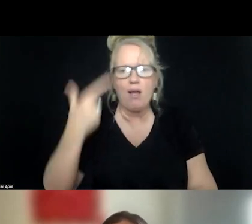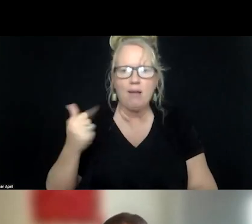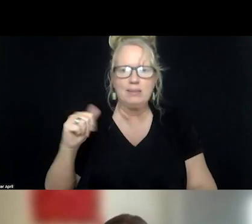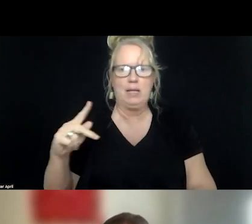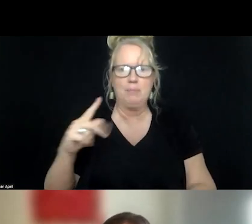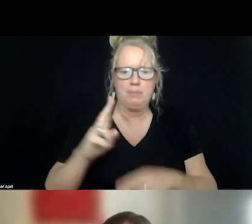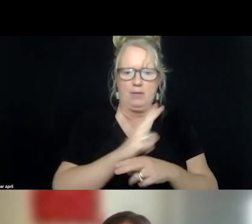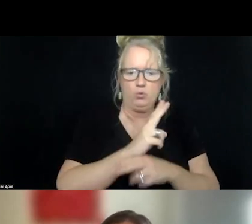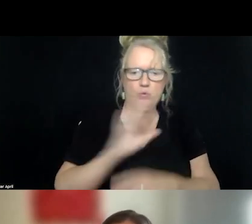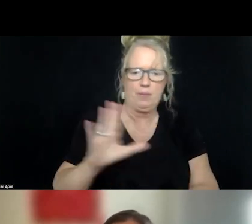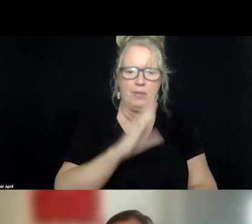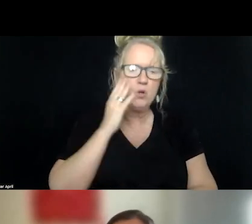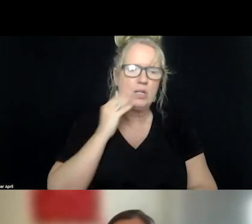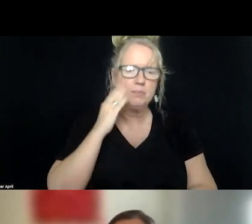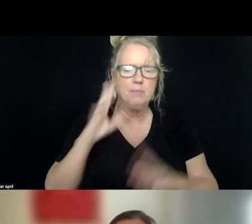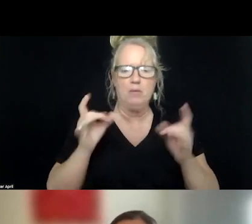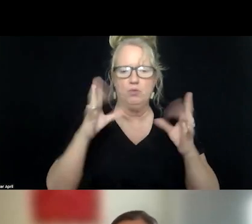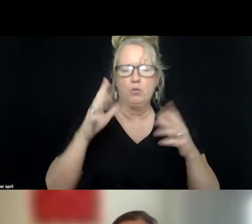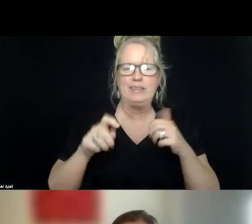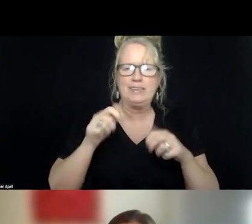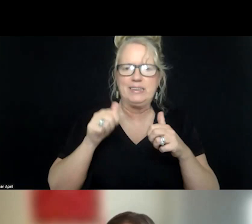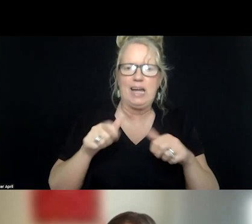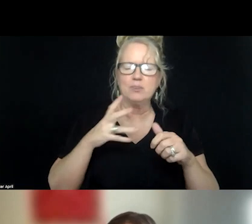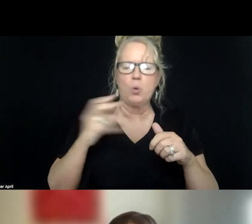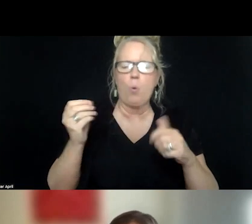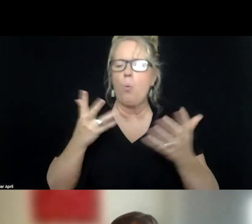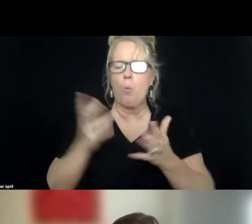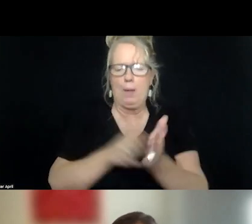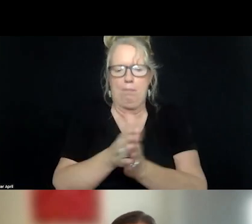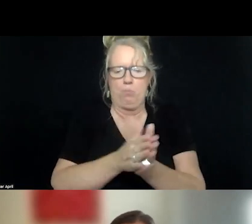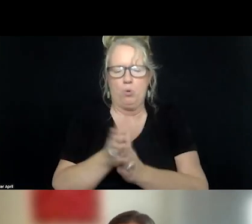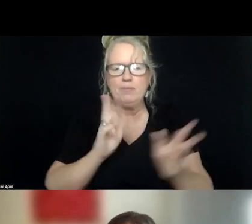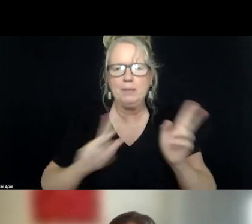EXPERIENCE OF CRISIS TEXT AND WHAT MOTIVATES PEOPLE TO USE THE